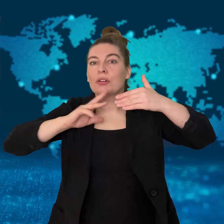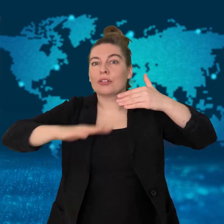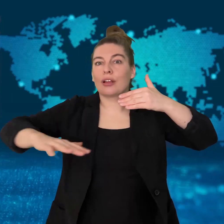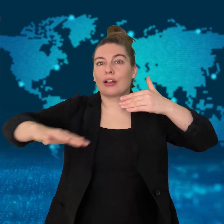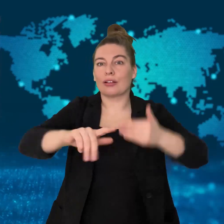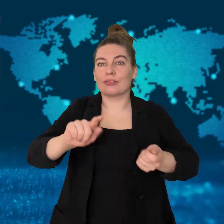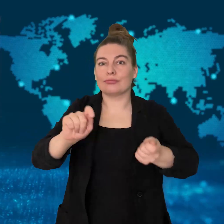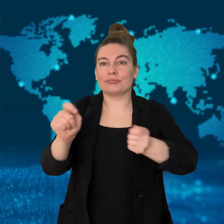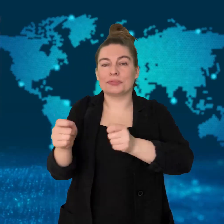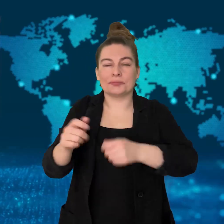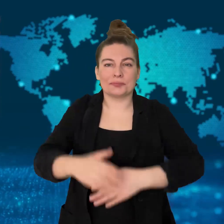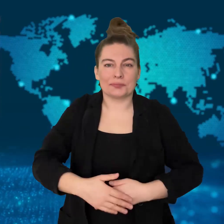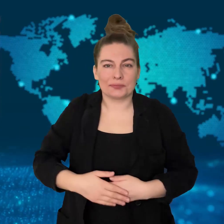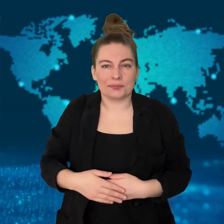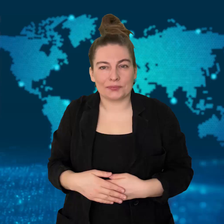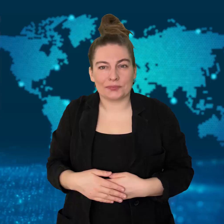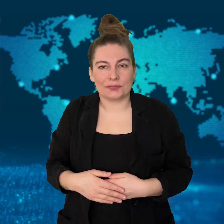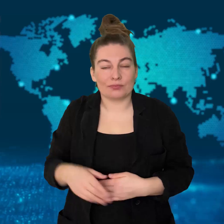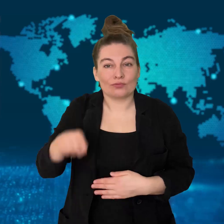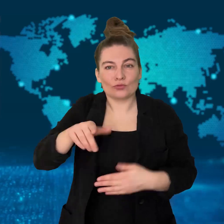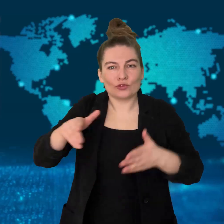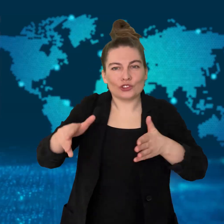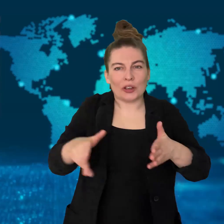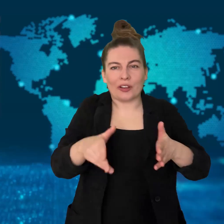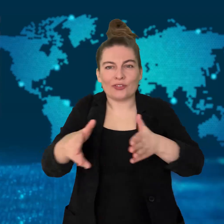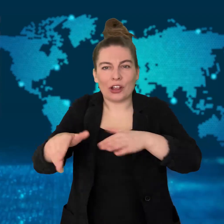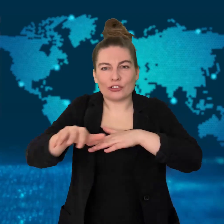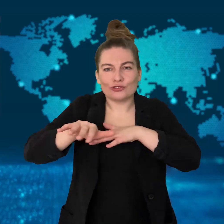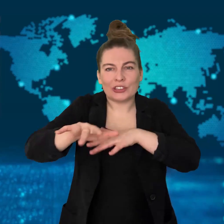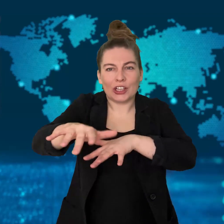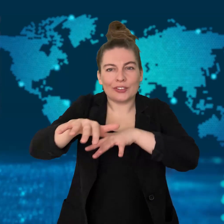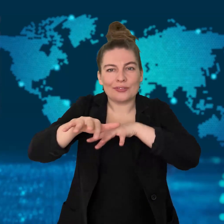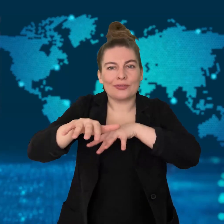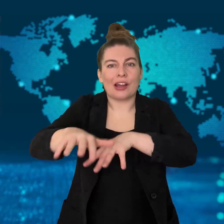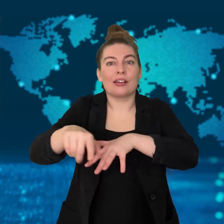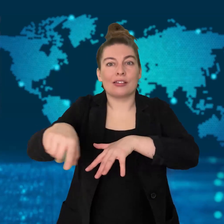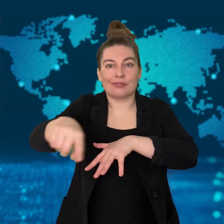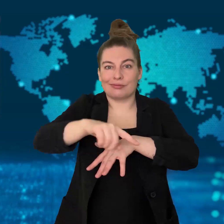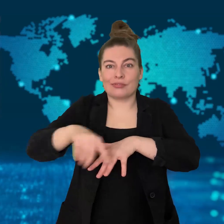steep sandy cliffs.